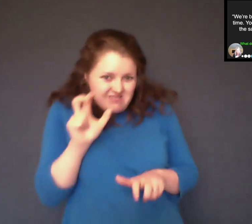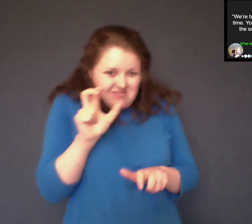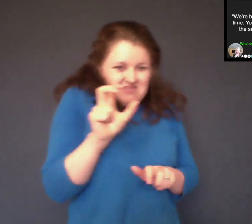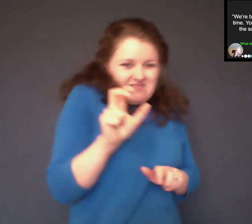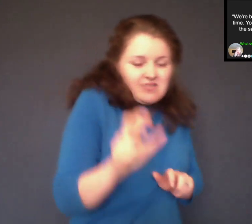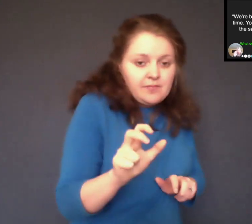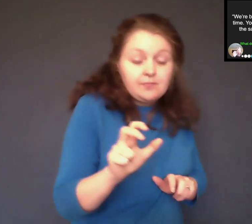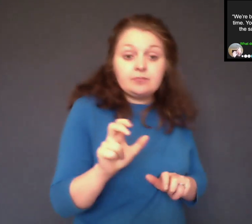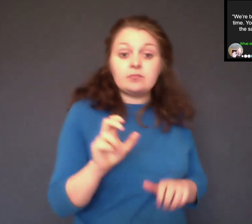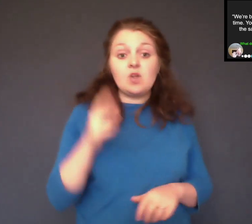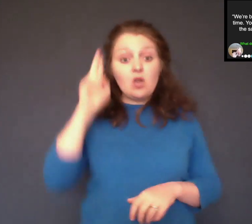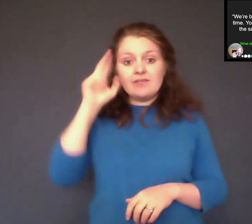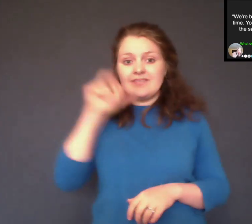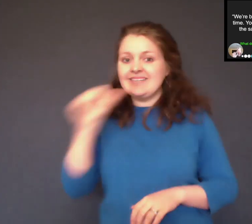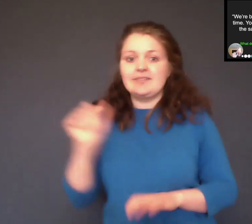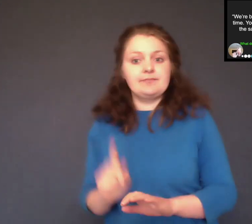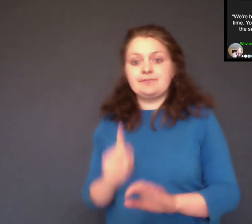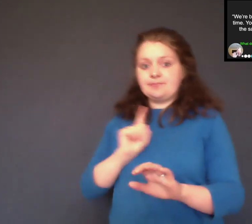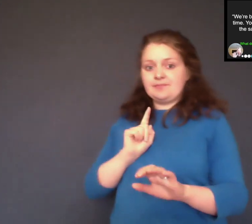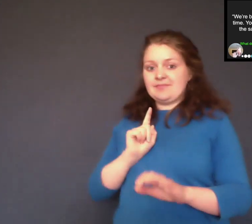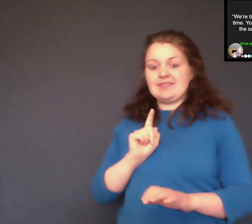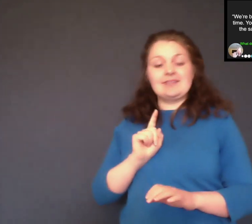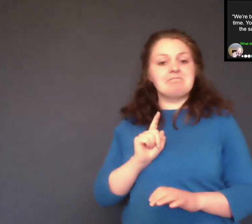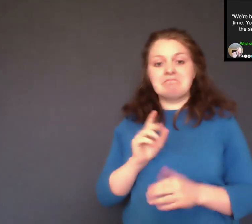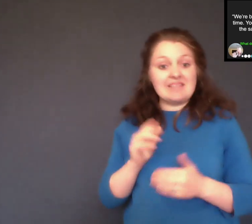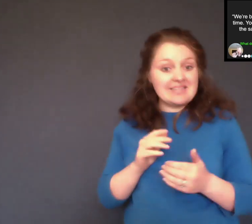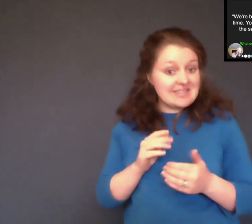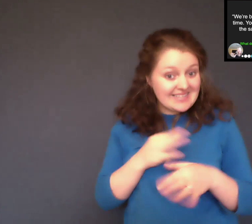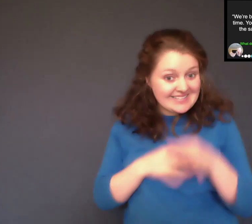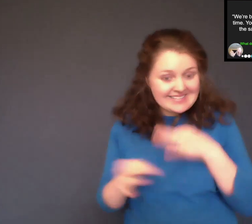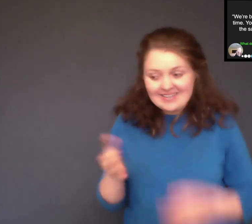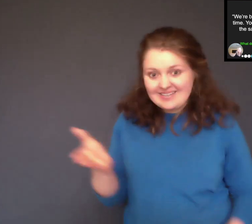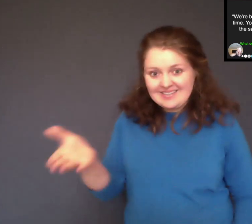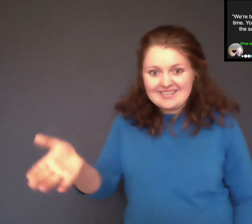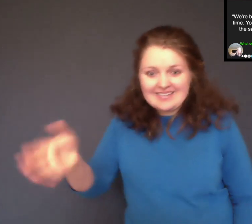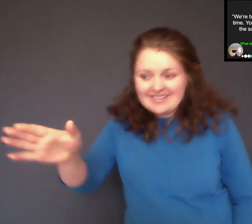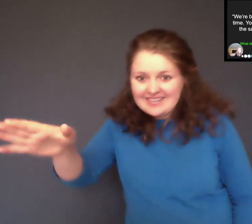harvey extended his hand in the creatures direction as if to pat its decaying head